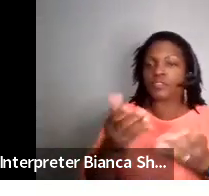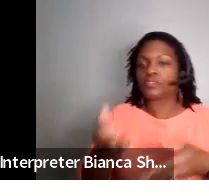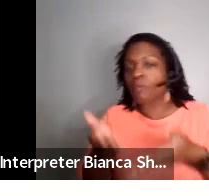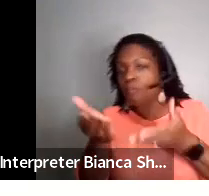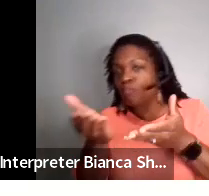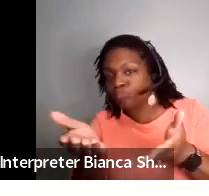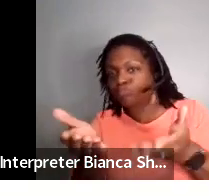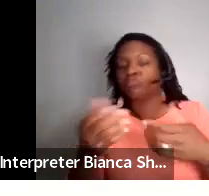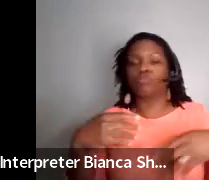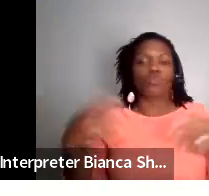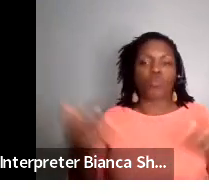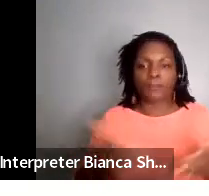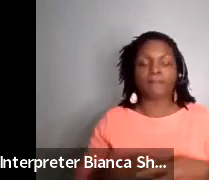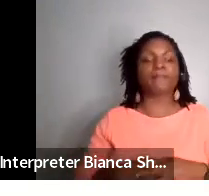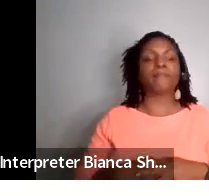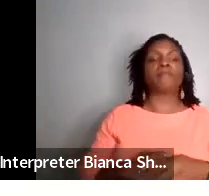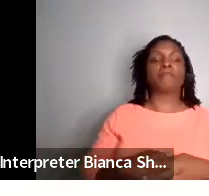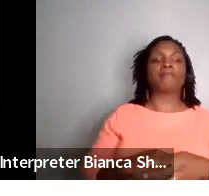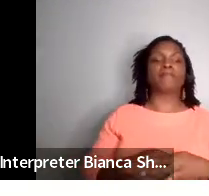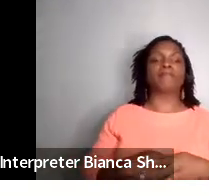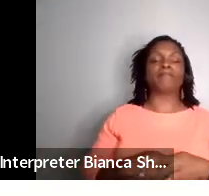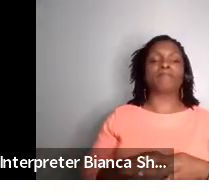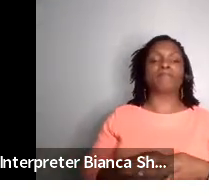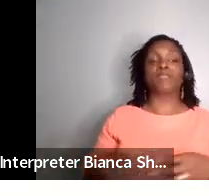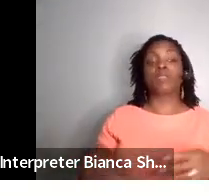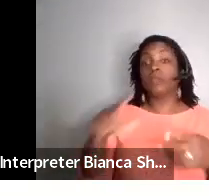And then the second part: I want to go over 9, 8, 8 crisis line with you guys.